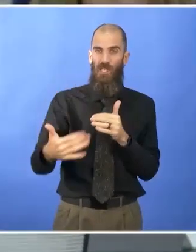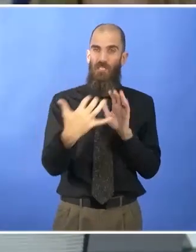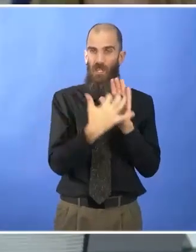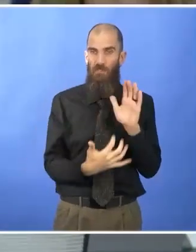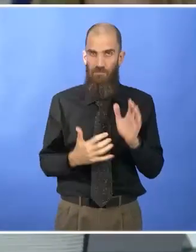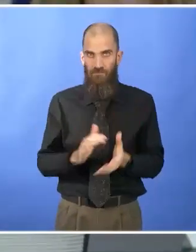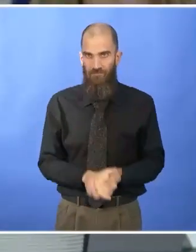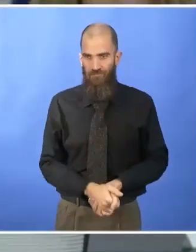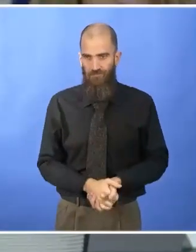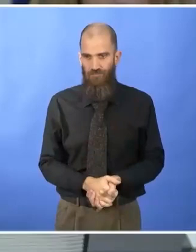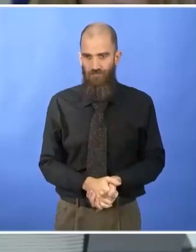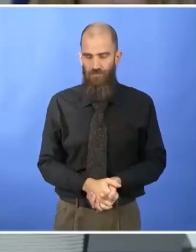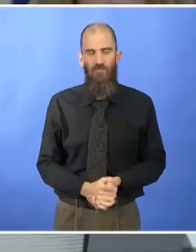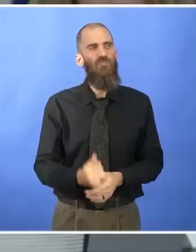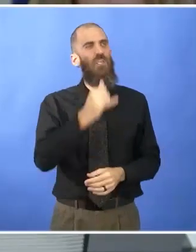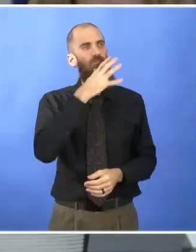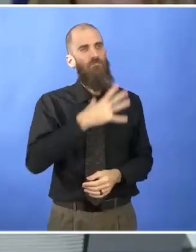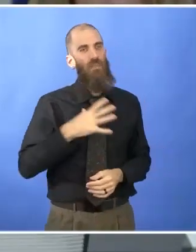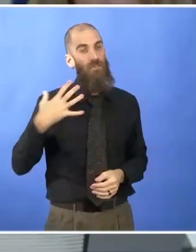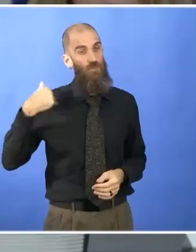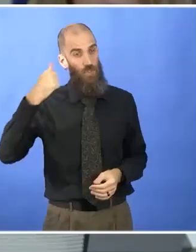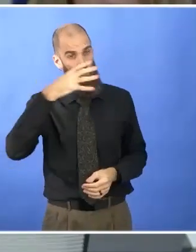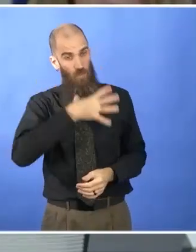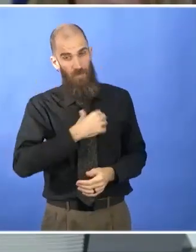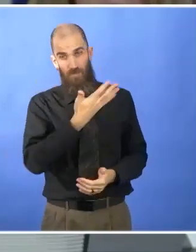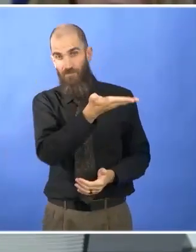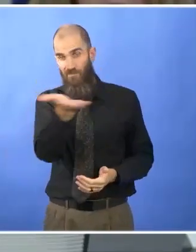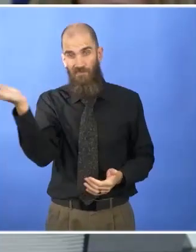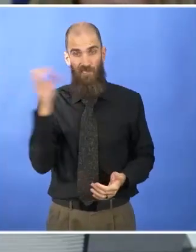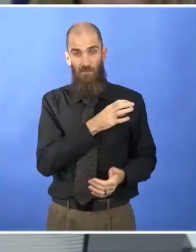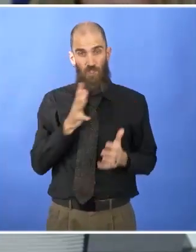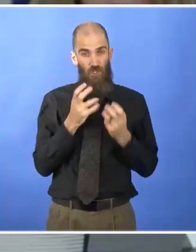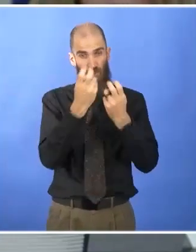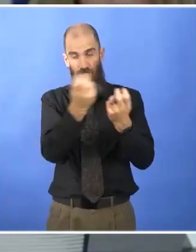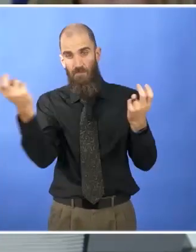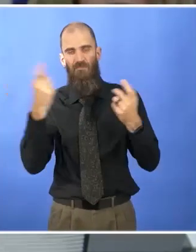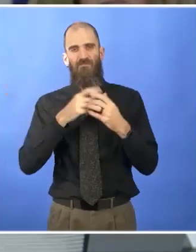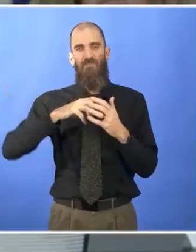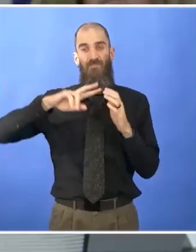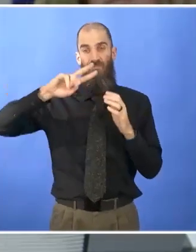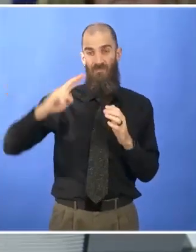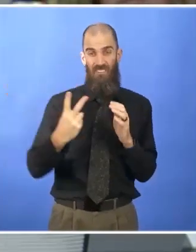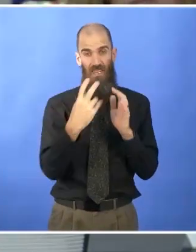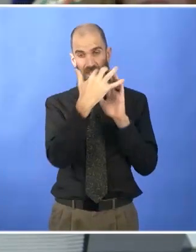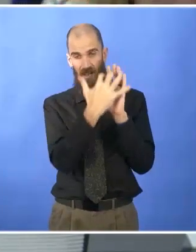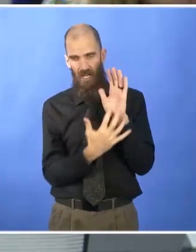ITEM TWO ON YOUR AGENDA IS ENTITLED CALLING SERVICES TO INCARCERATED PEOPLE AND WILL BE PRESENTED BY THE CONSUMER AND